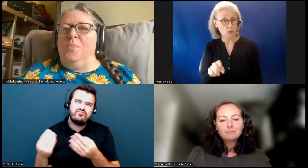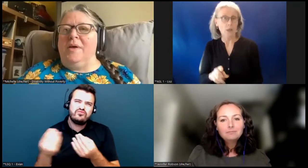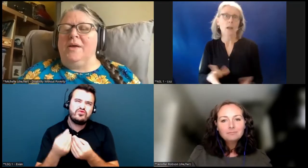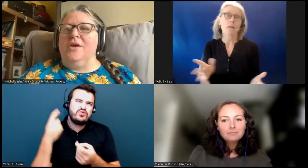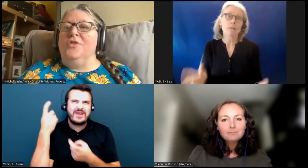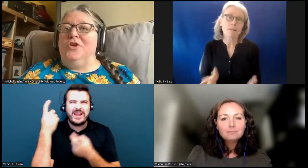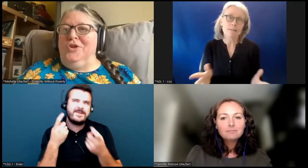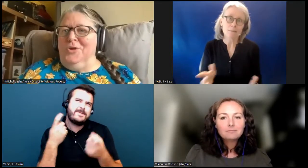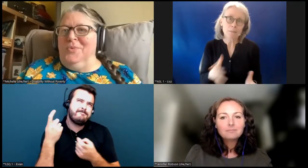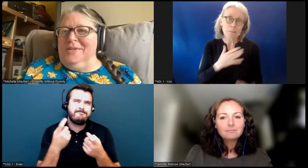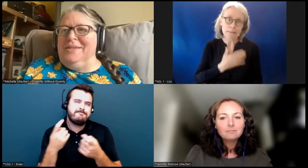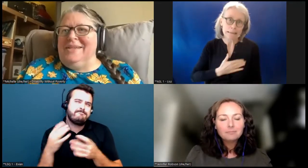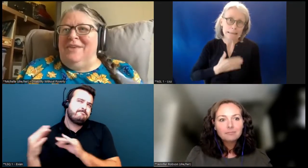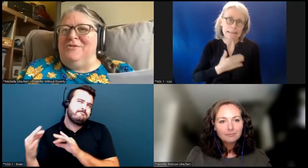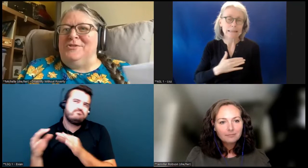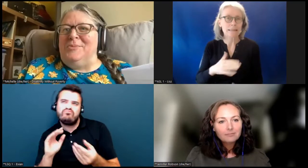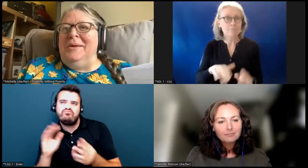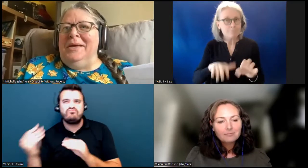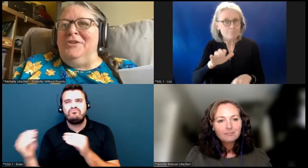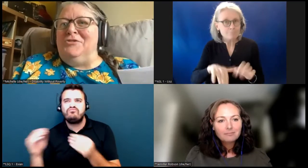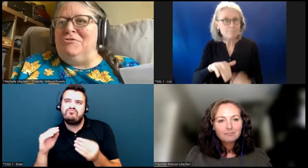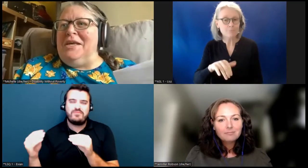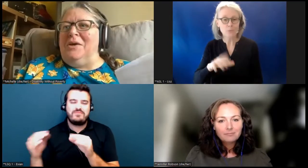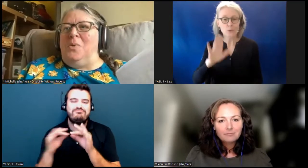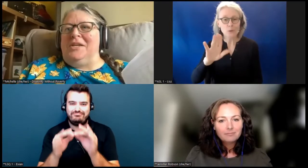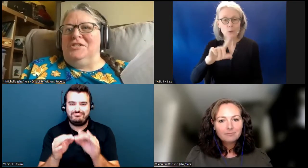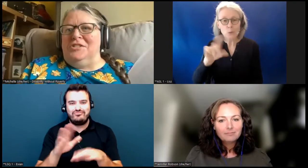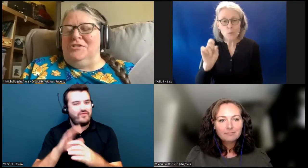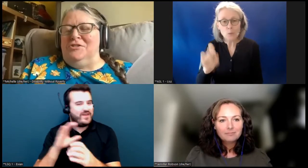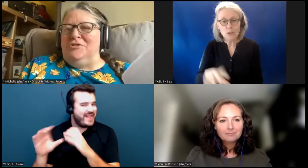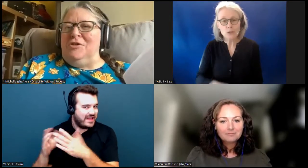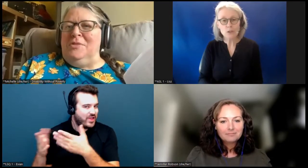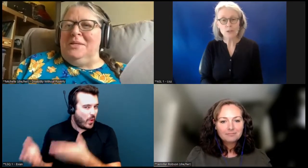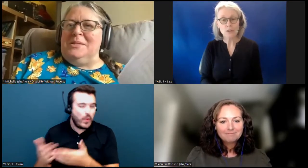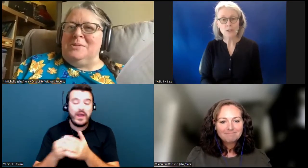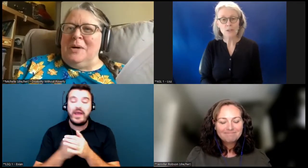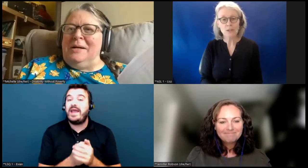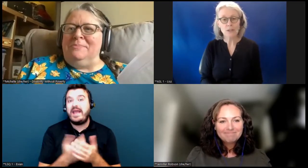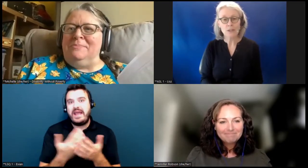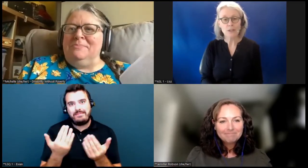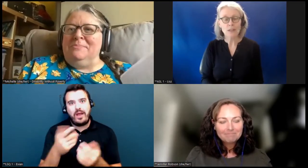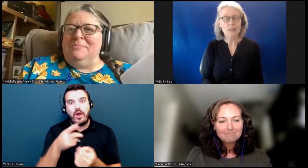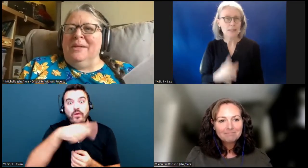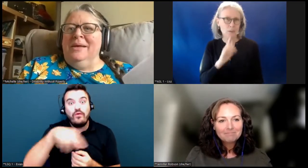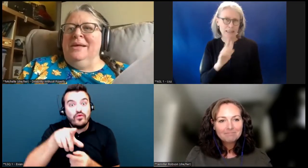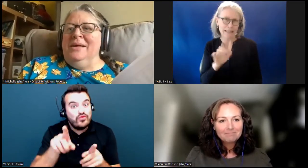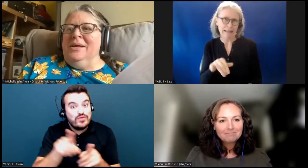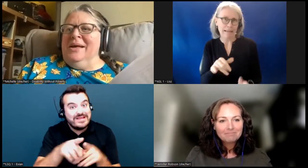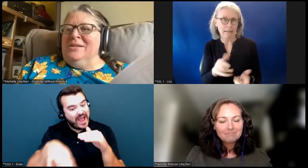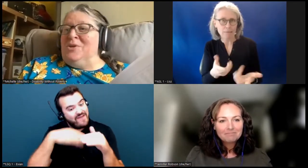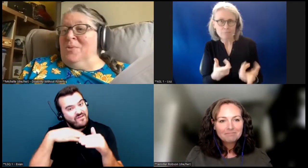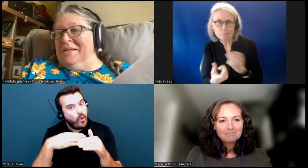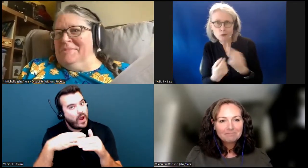HOPING THAT YOU WILL GIVE US SOME INTRIGUING QUESTIONS TO JOIN THIS AS WELL. SO WELCOME,